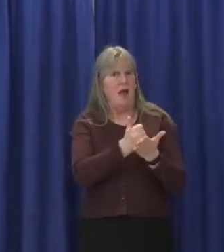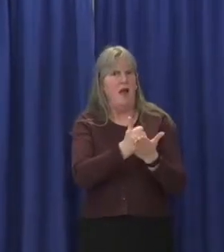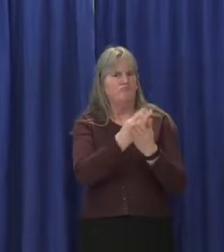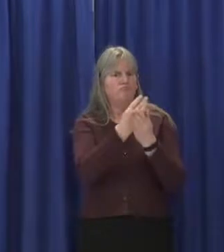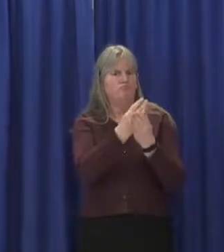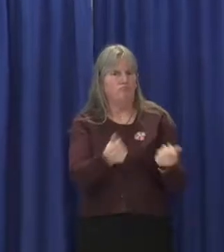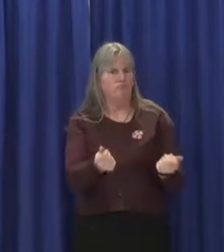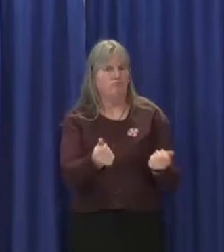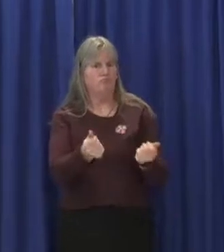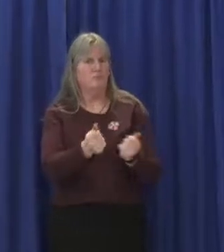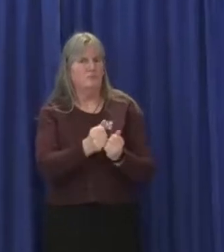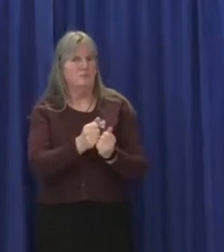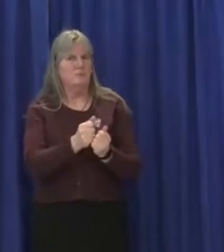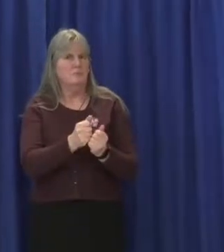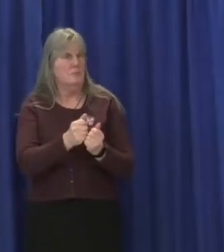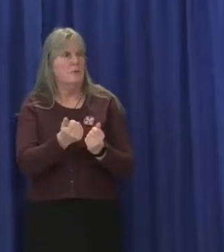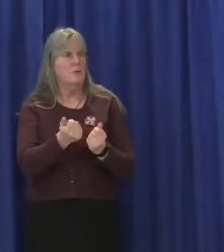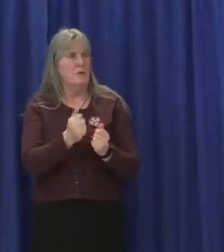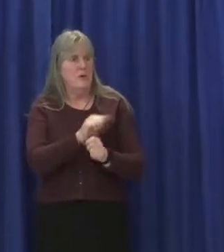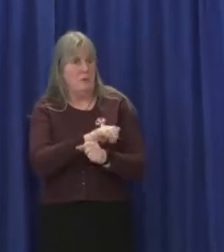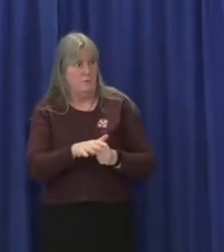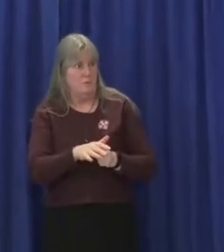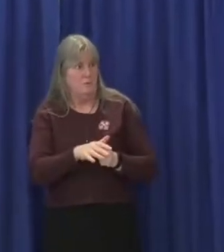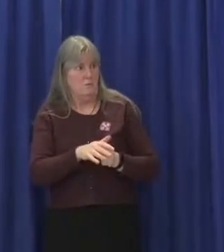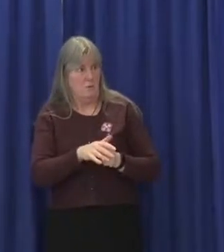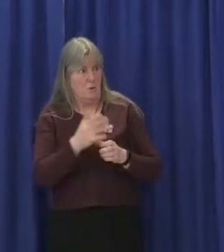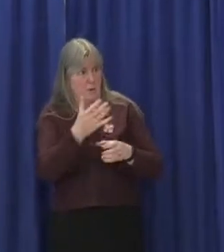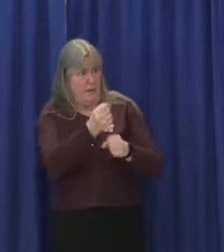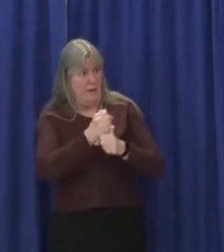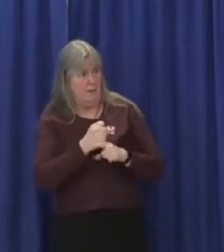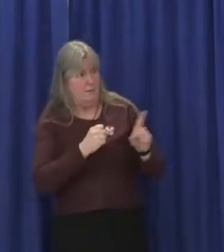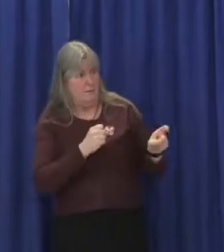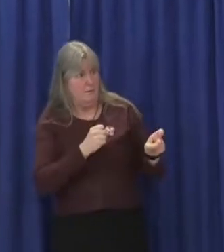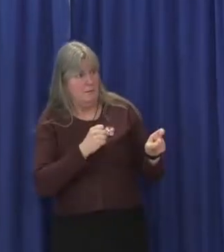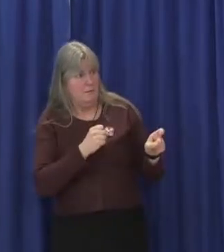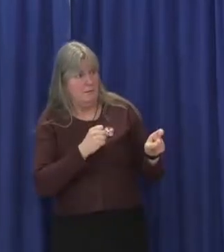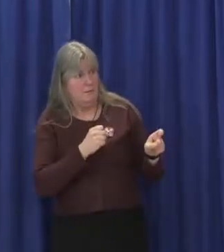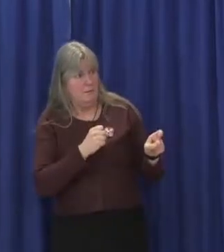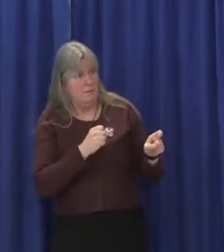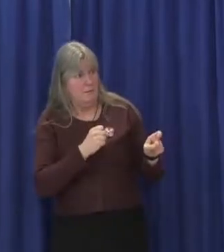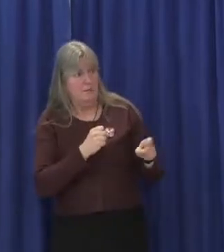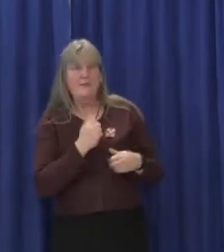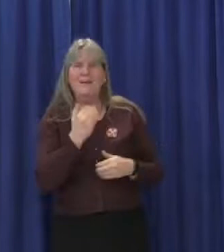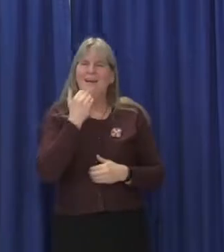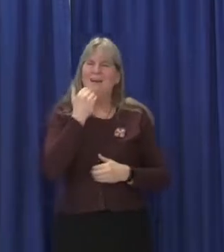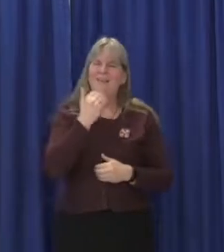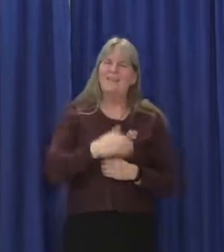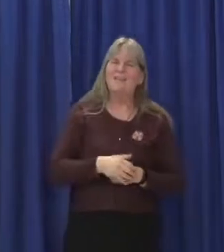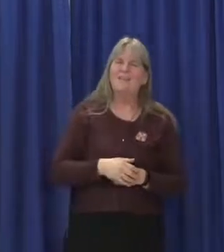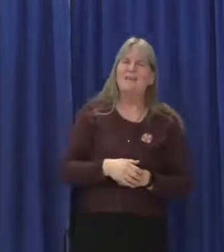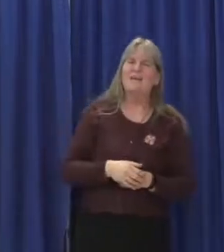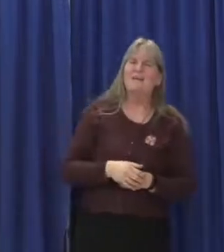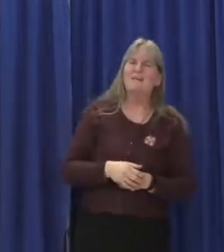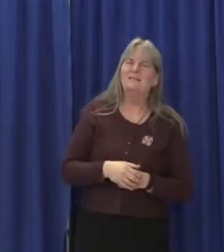access to that tool anytime soon? > Thanks for the question, Haley. This is a very exciting